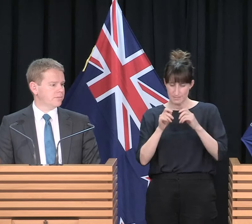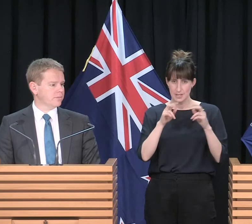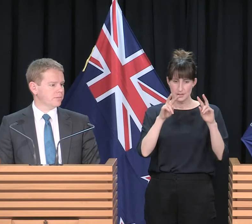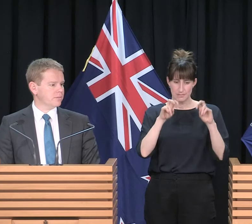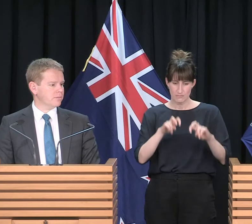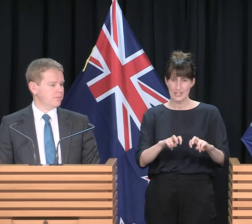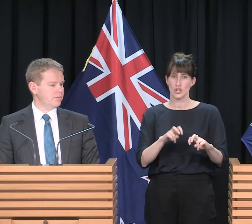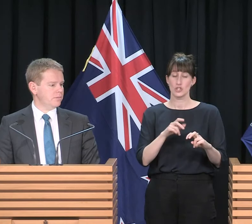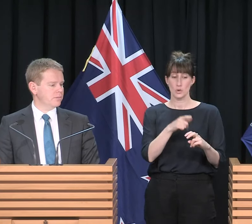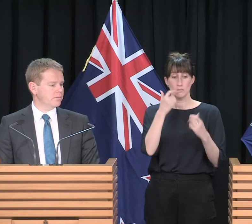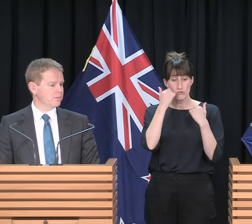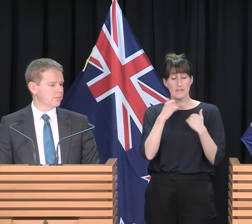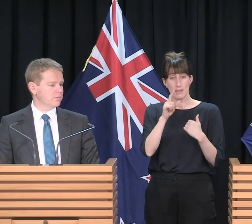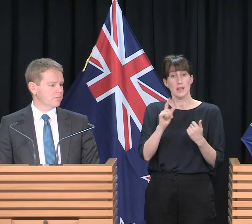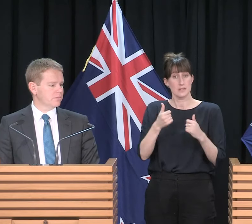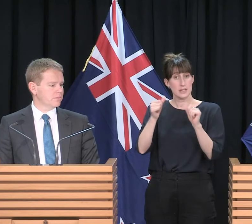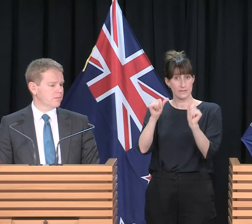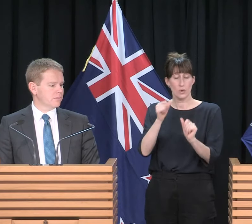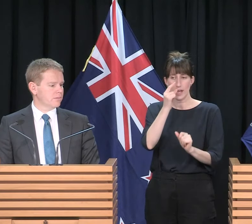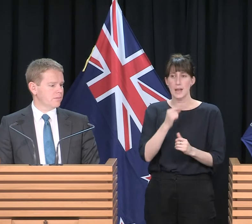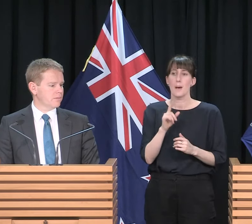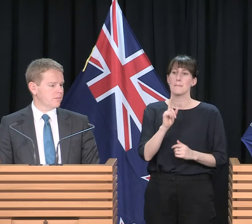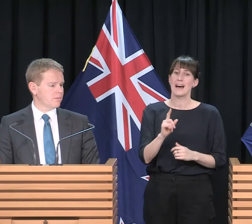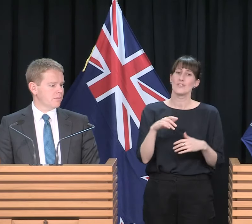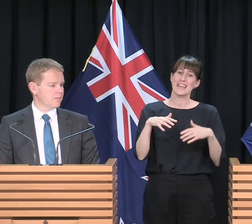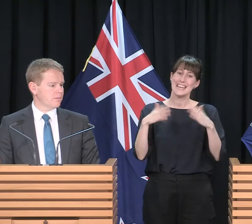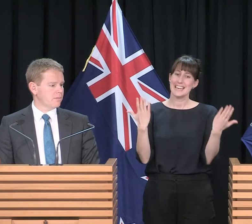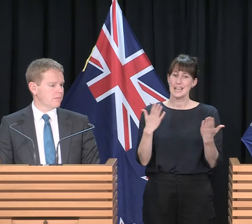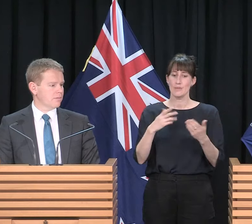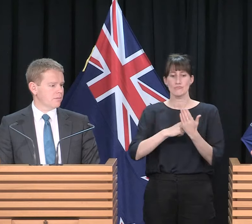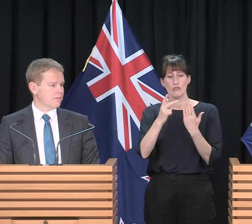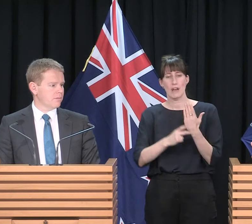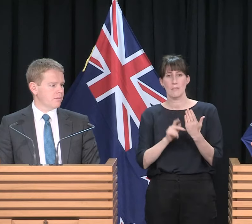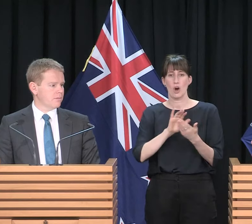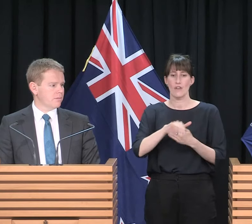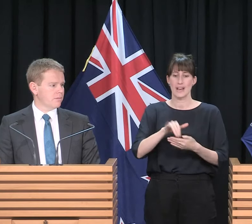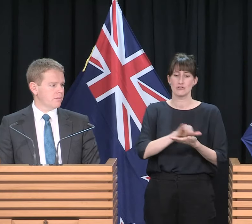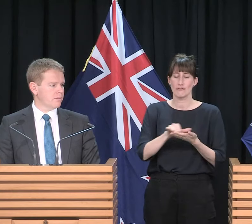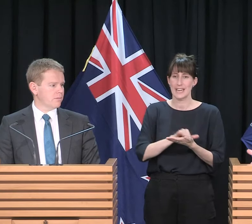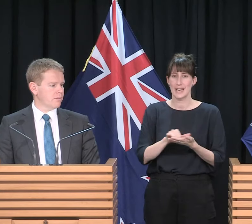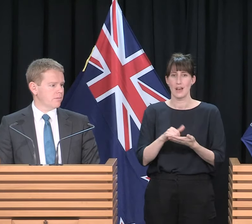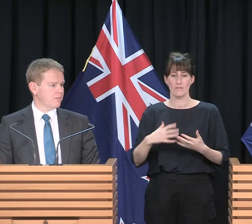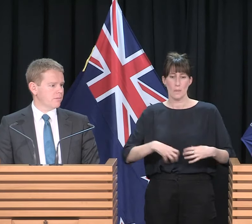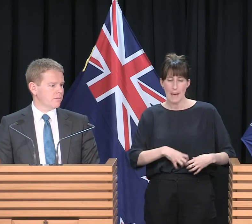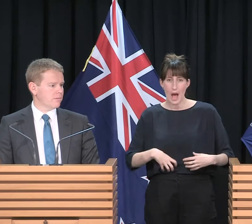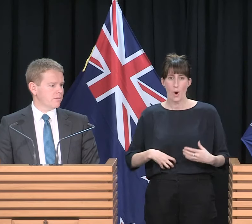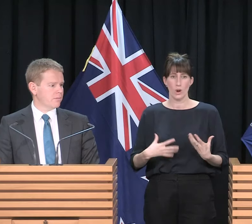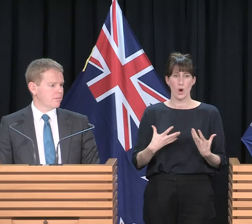We get new experiences from what's happening around the rest of the world that we can draw on. We can learn from